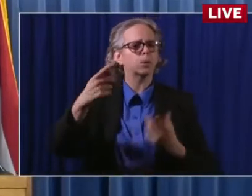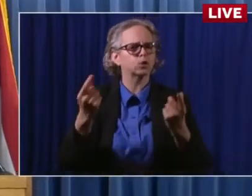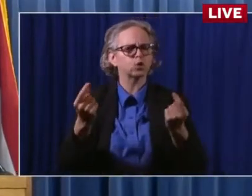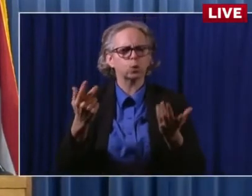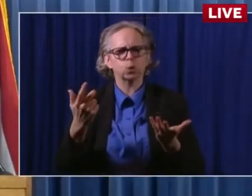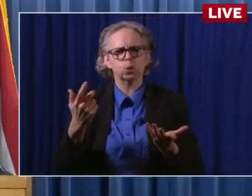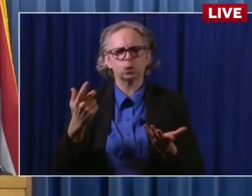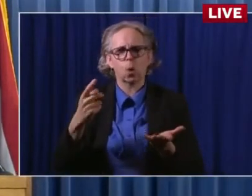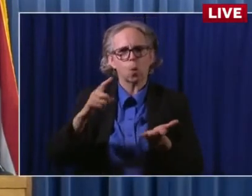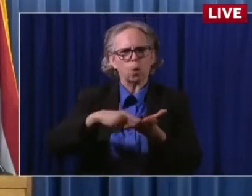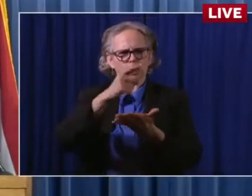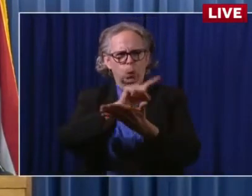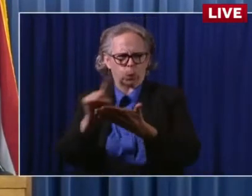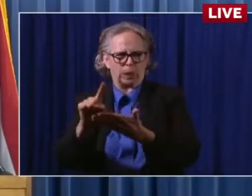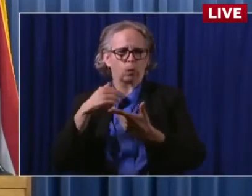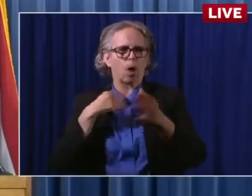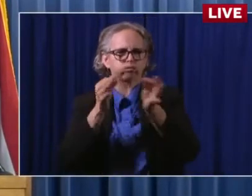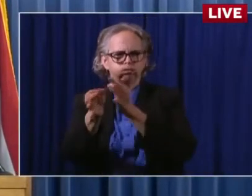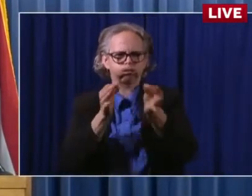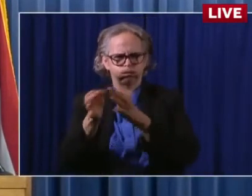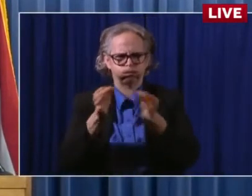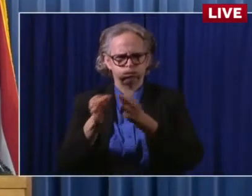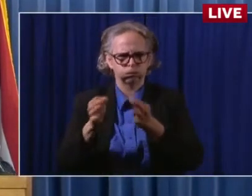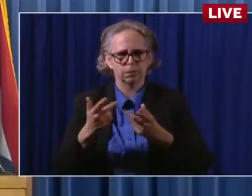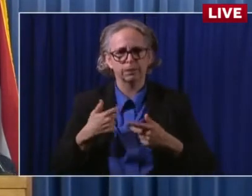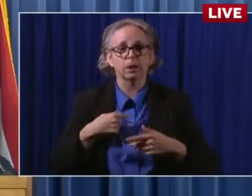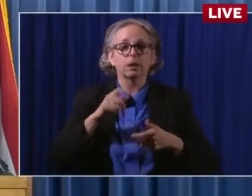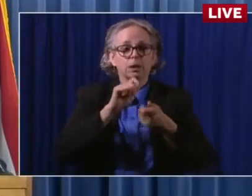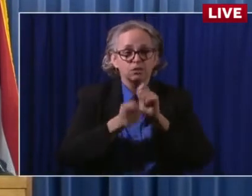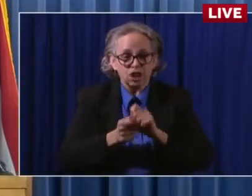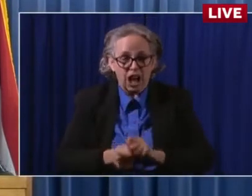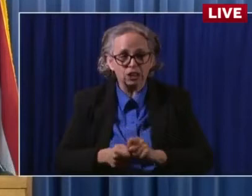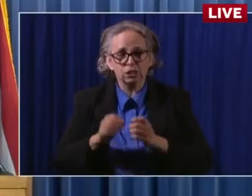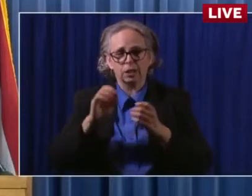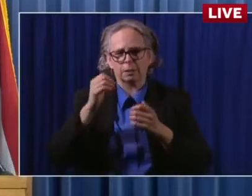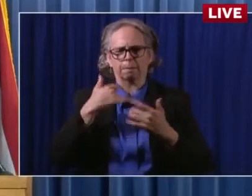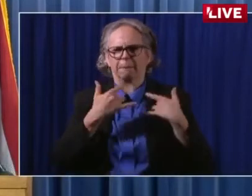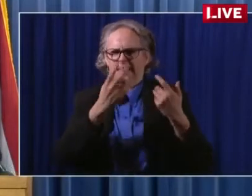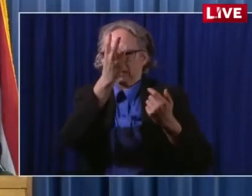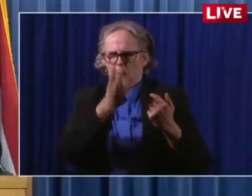WE’RE GOING TO DO THIS ONCE A WEEK.